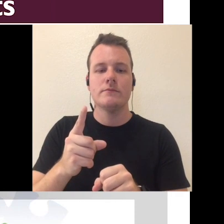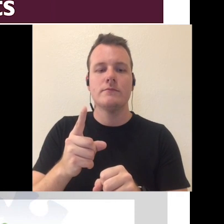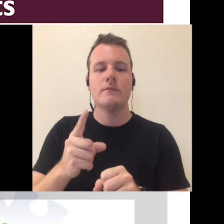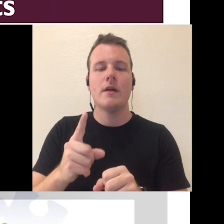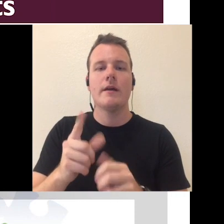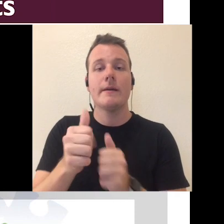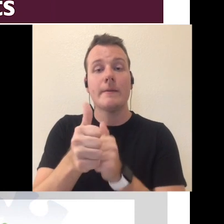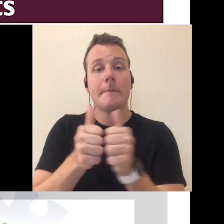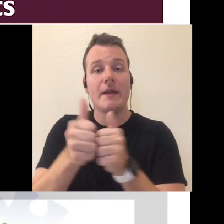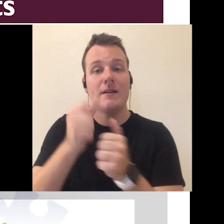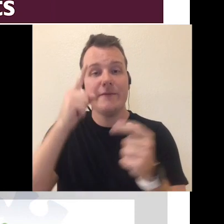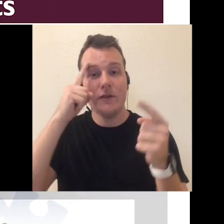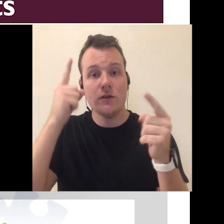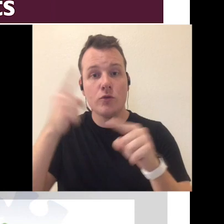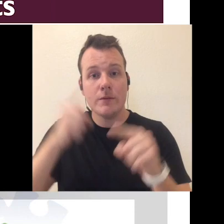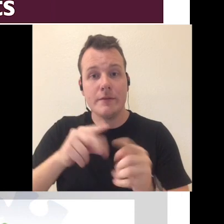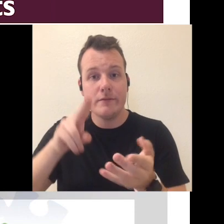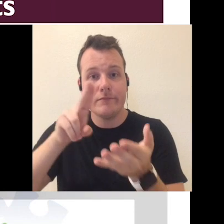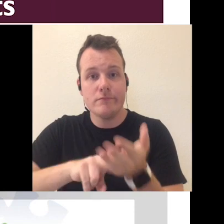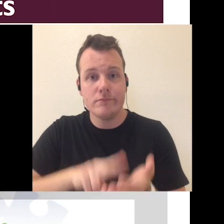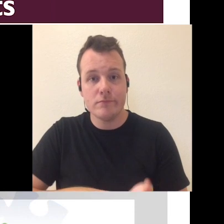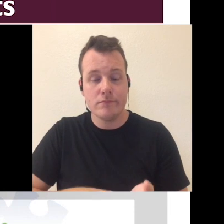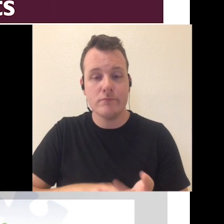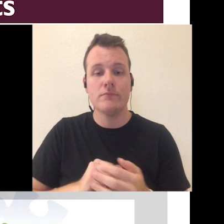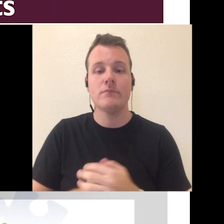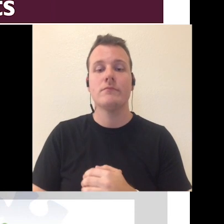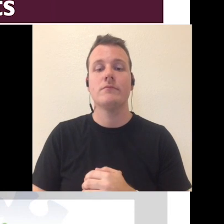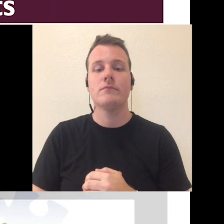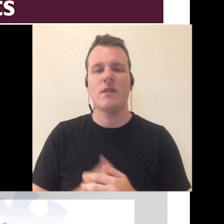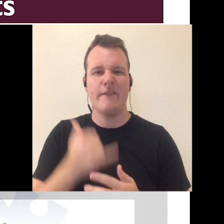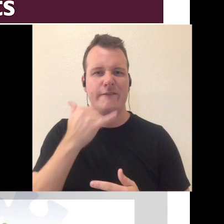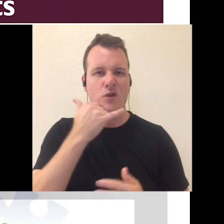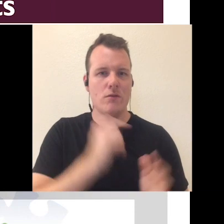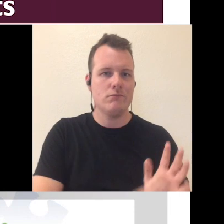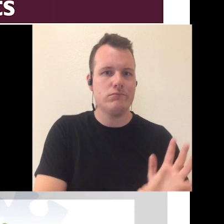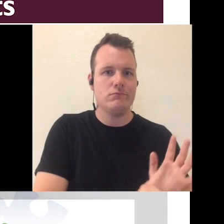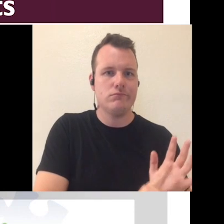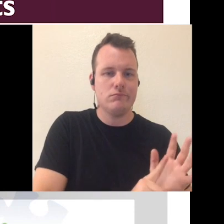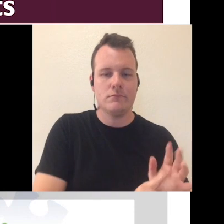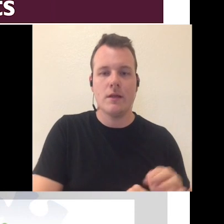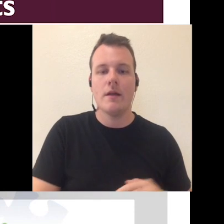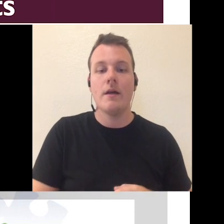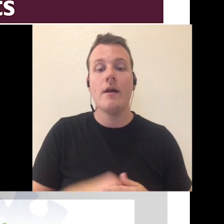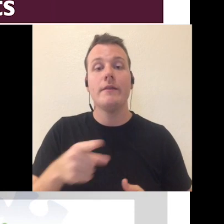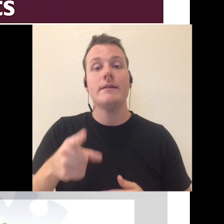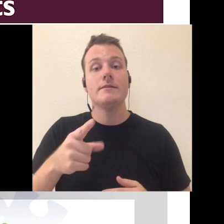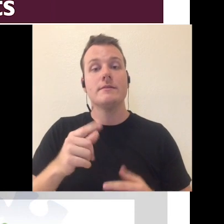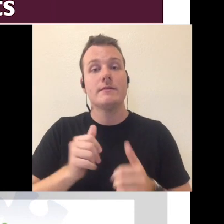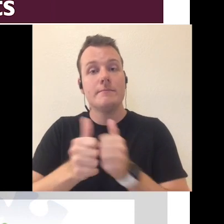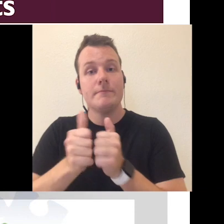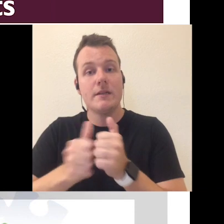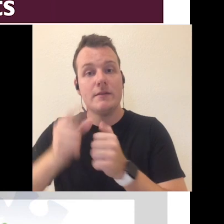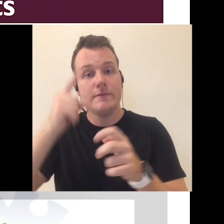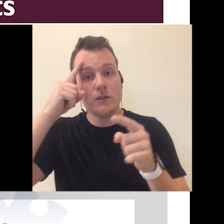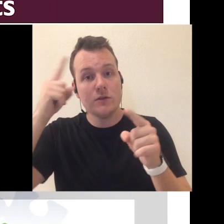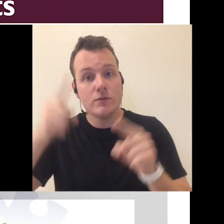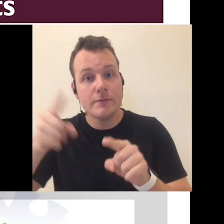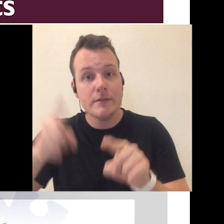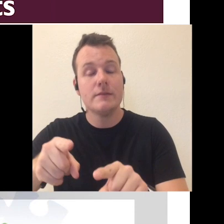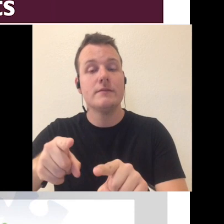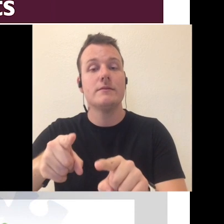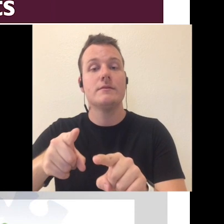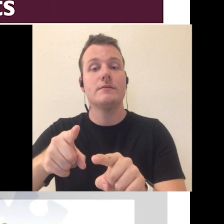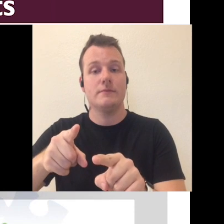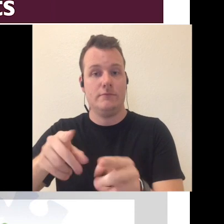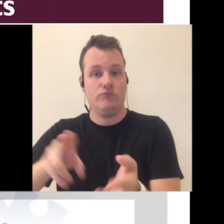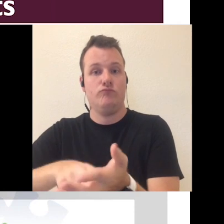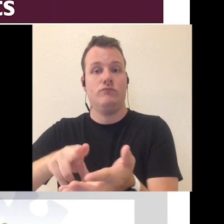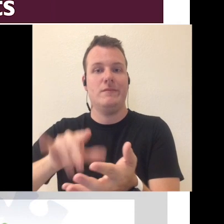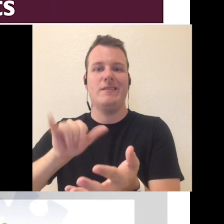competitive agreements where you- these competitive agreements make